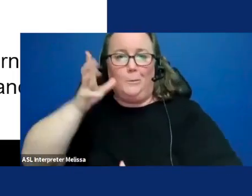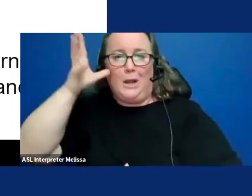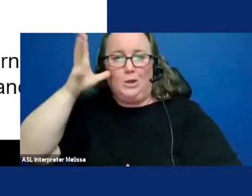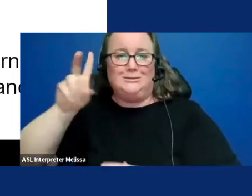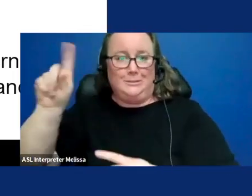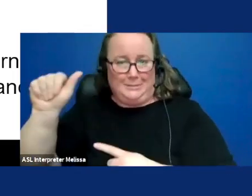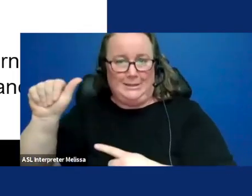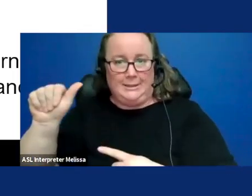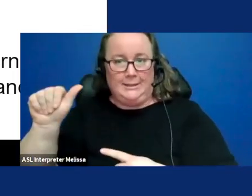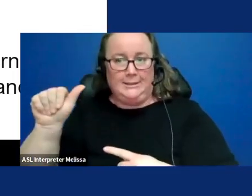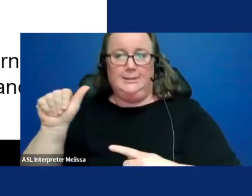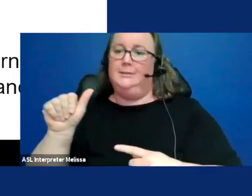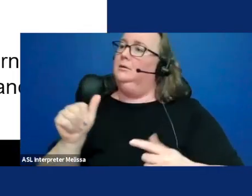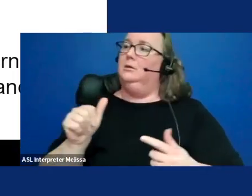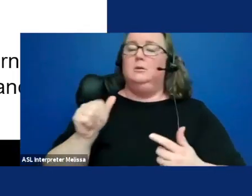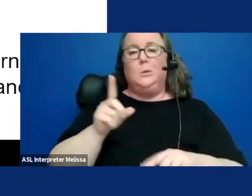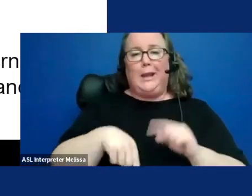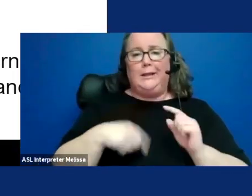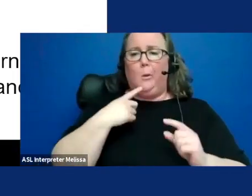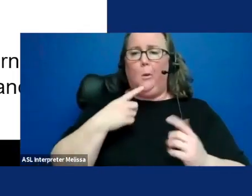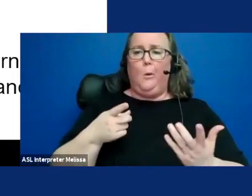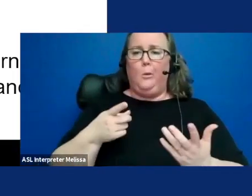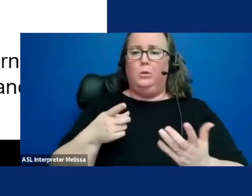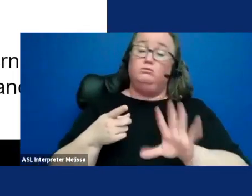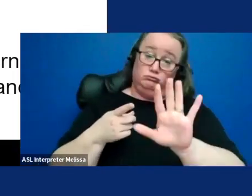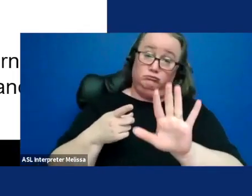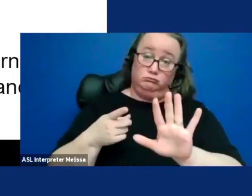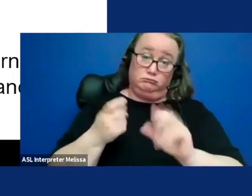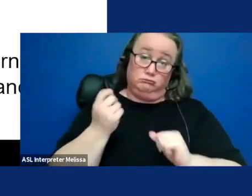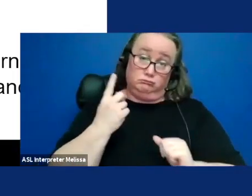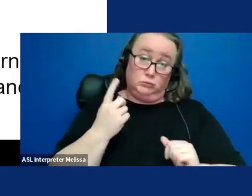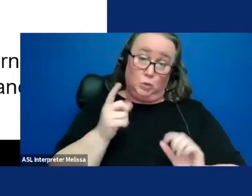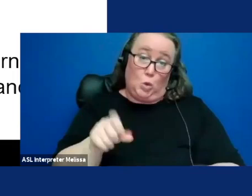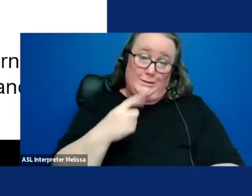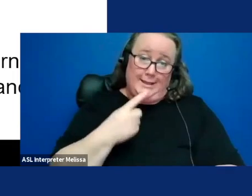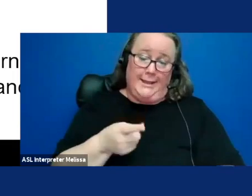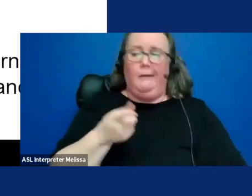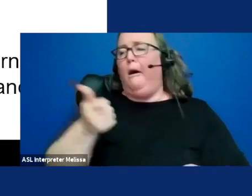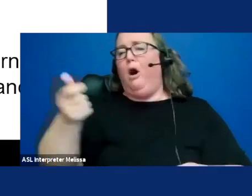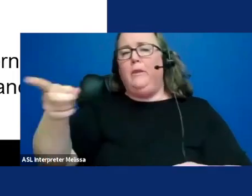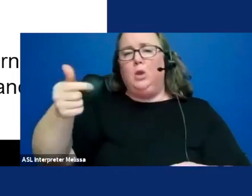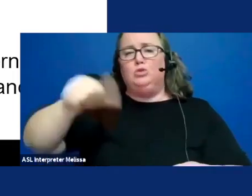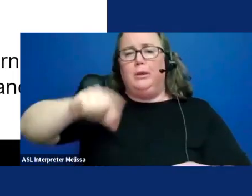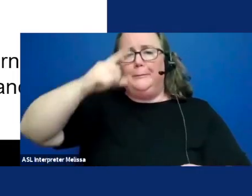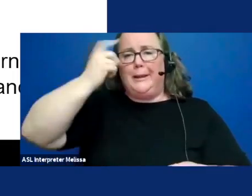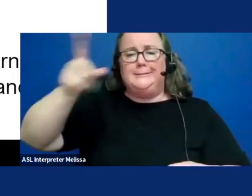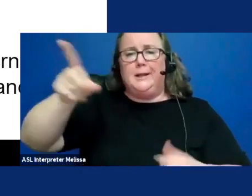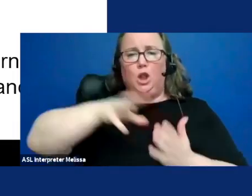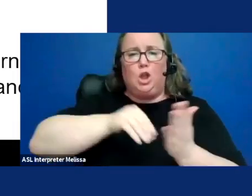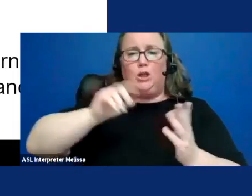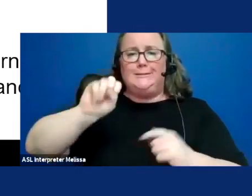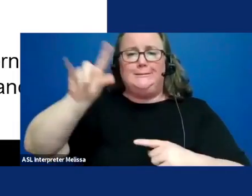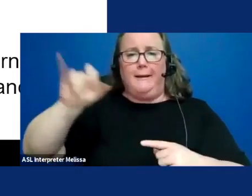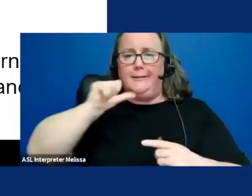the service rejected them, no, you could say that the service rejected them because they said that the learning style doesn't fit this parent or,